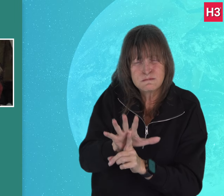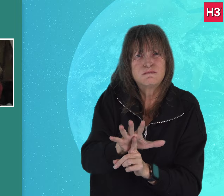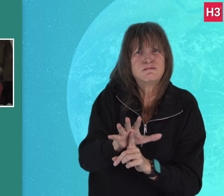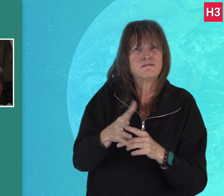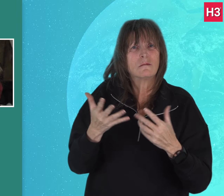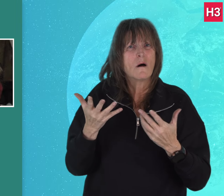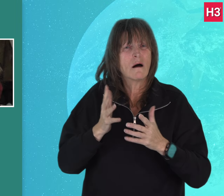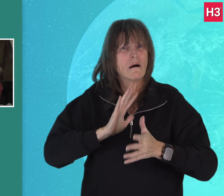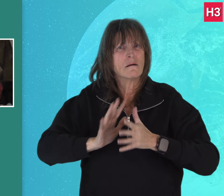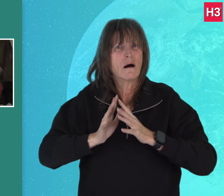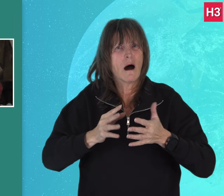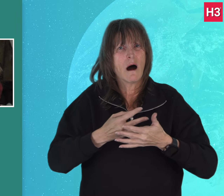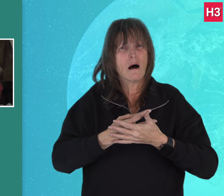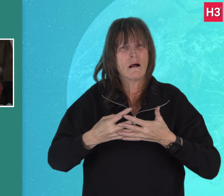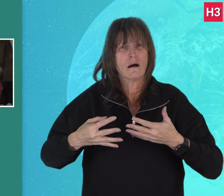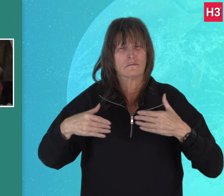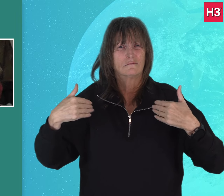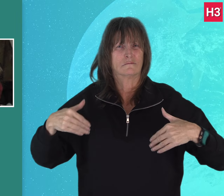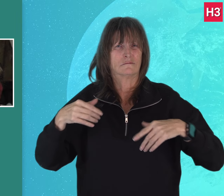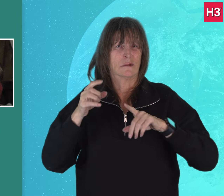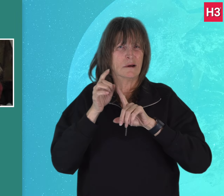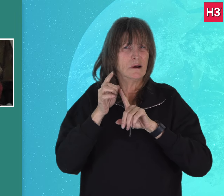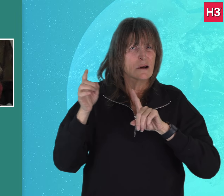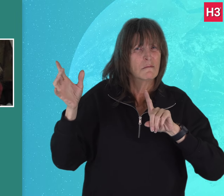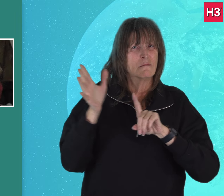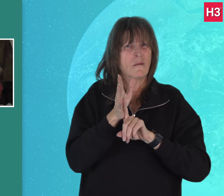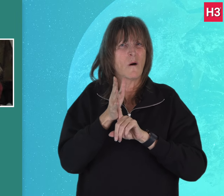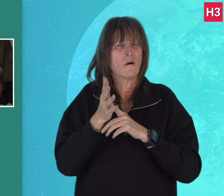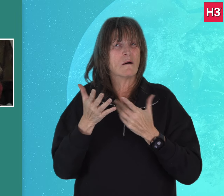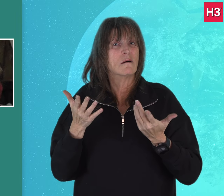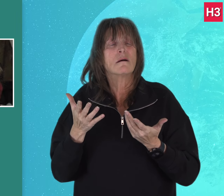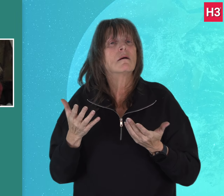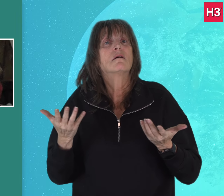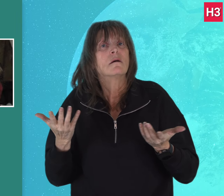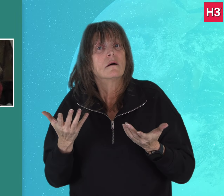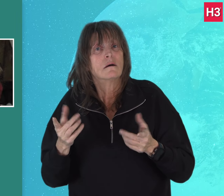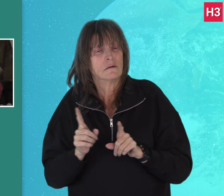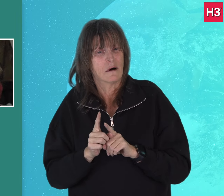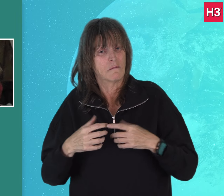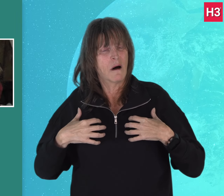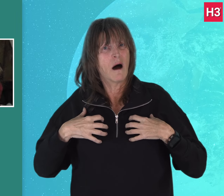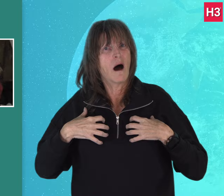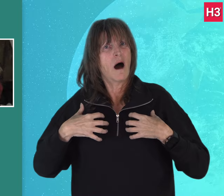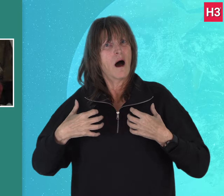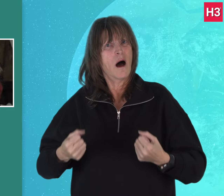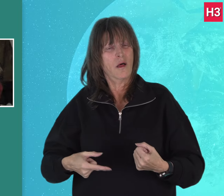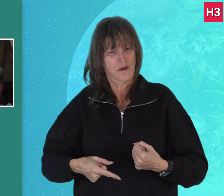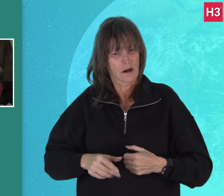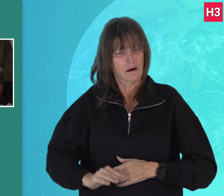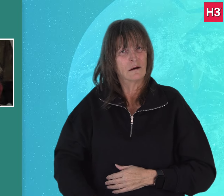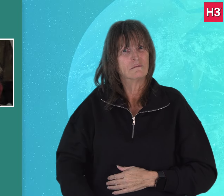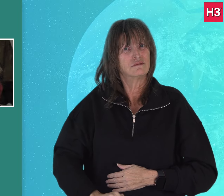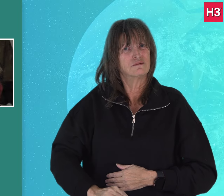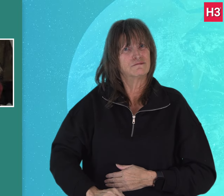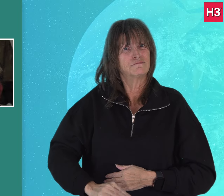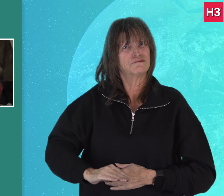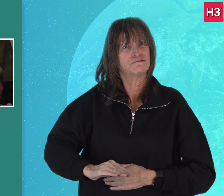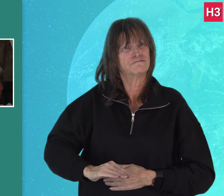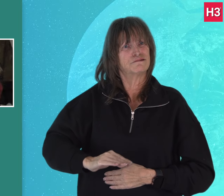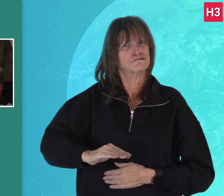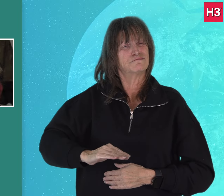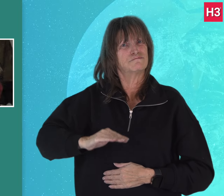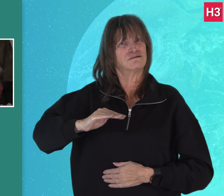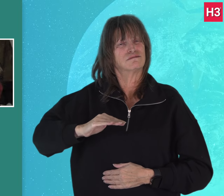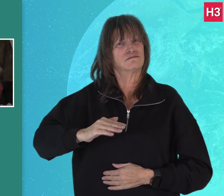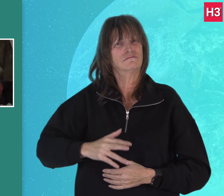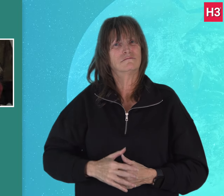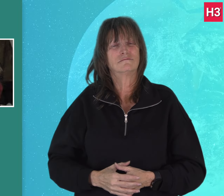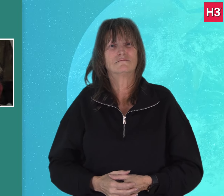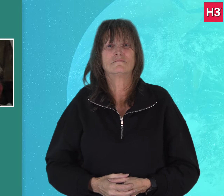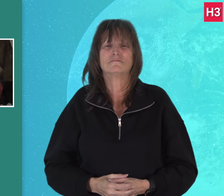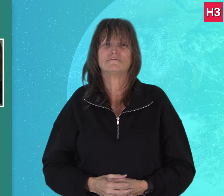they grow. Early exposure to sign language is essential for healthy development.